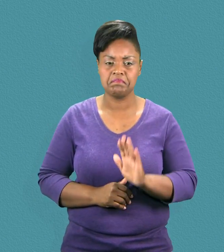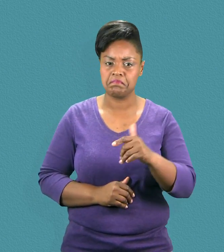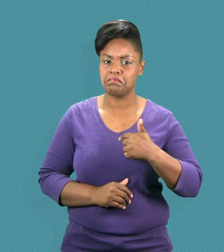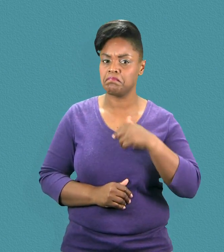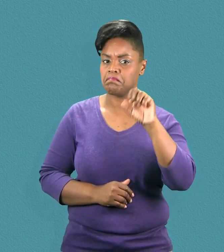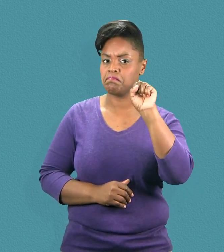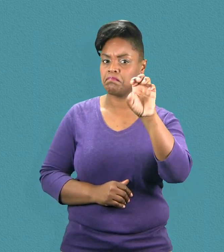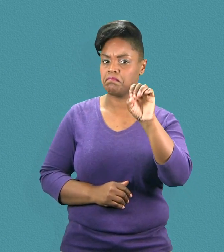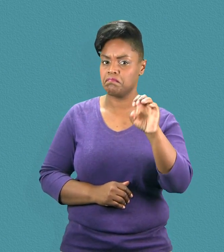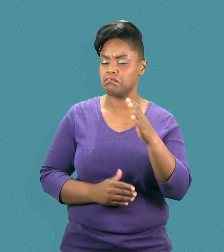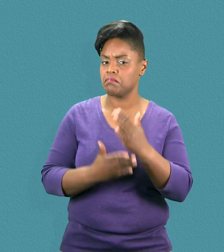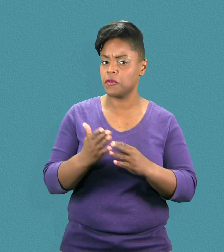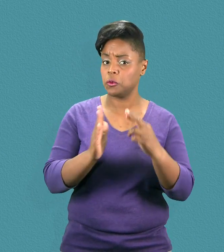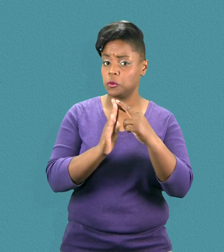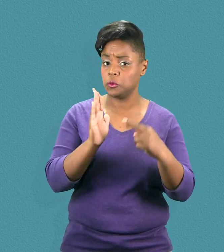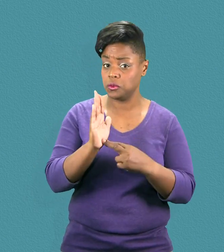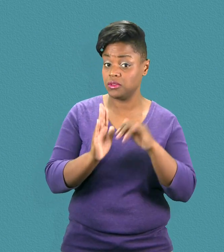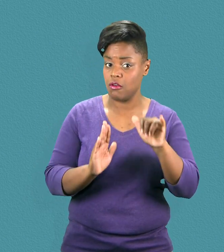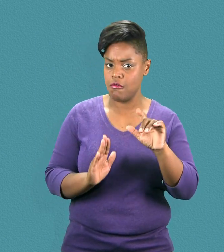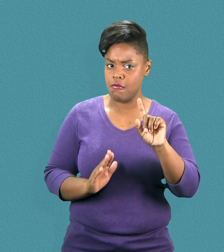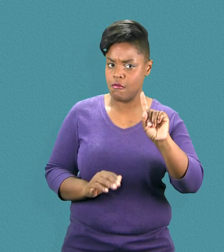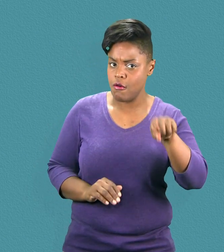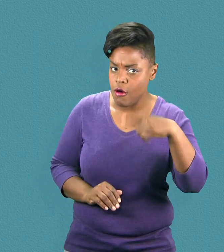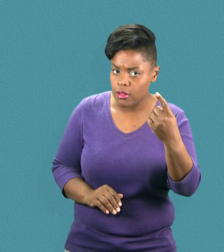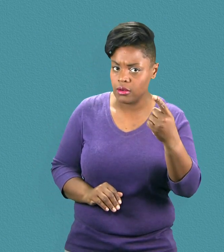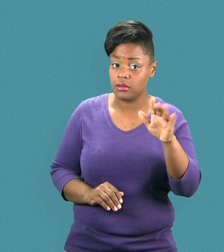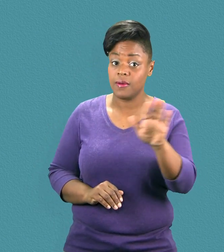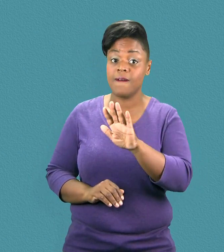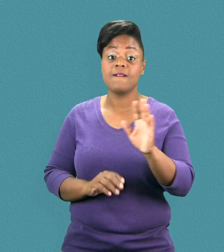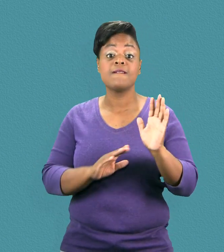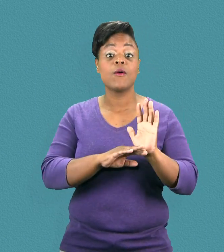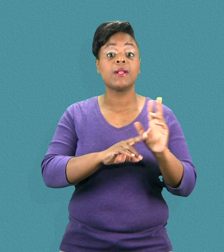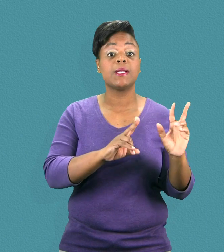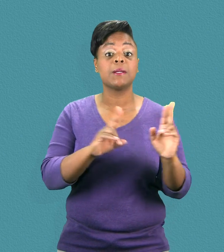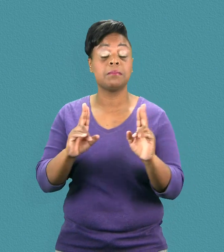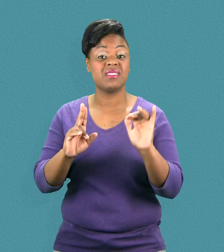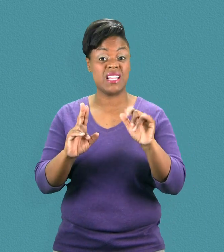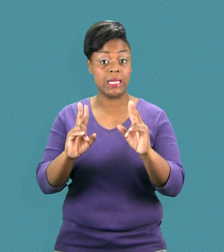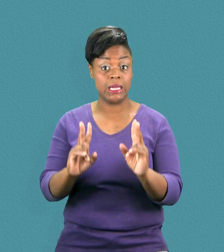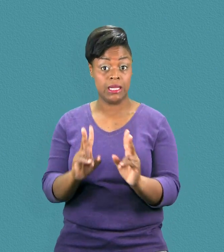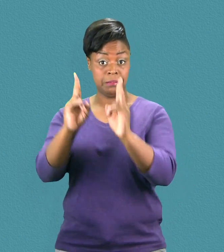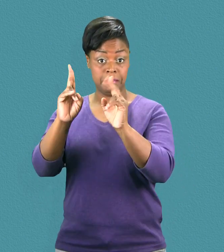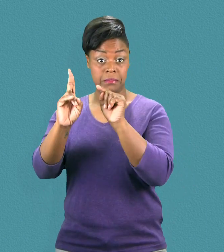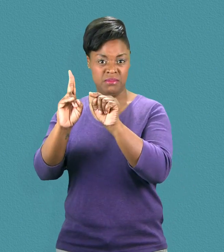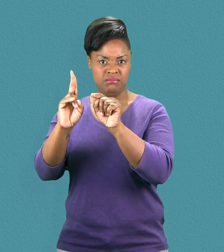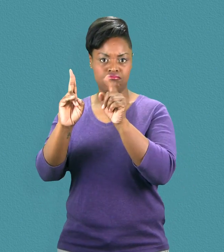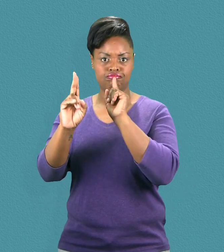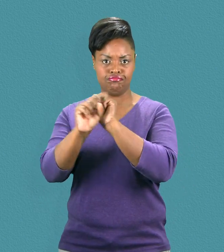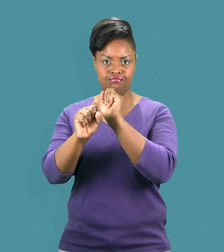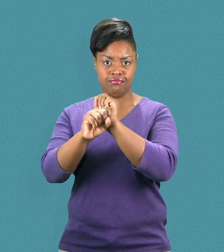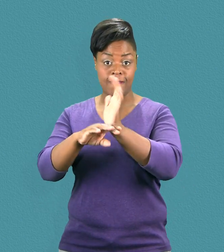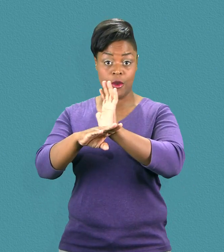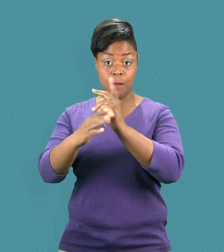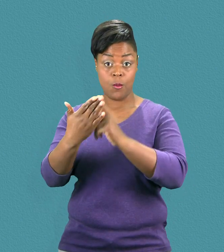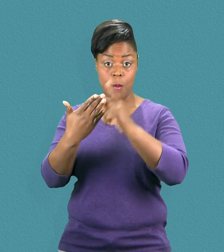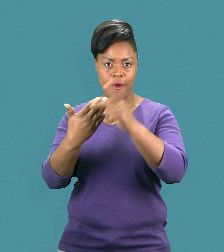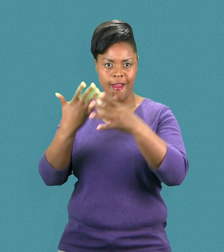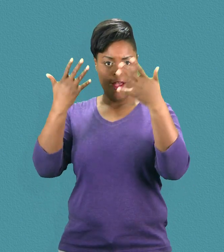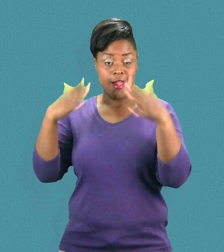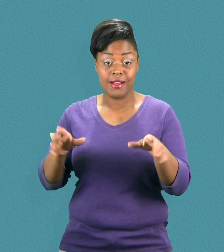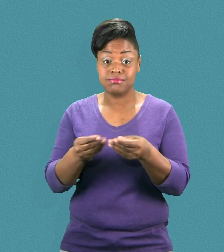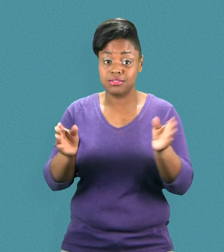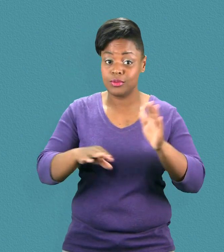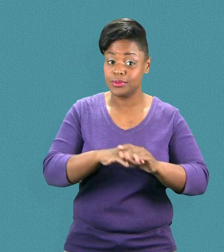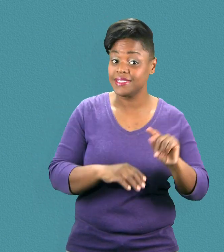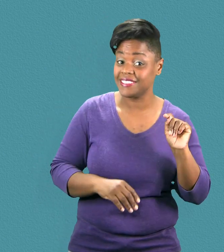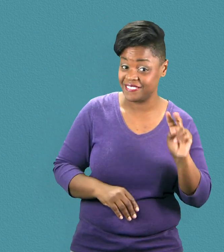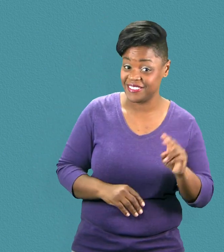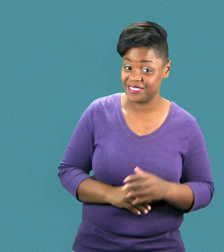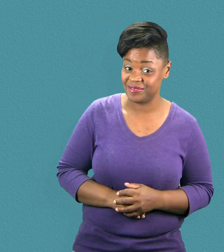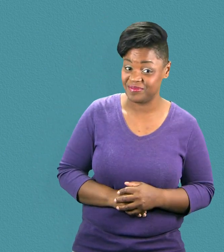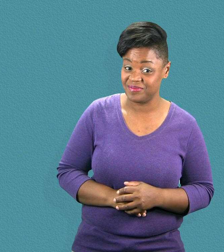Remember – these requirements ONLY apply to video clips taken from full-length programs shown on television.